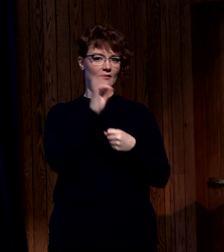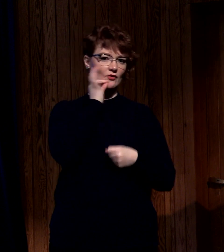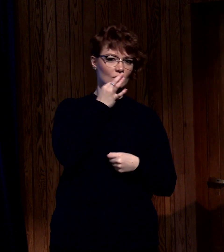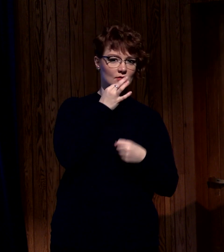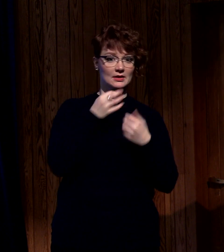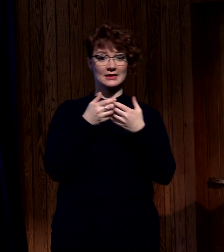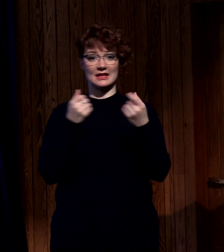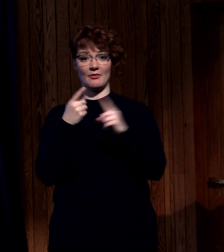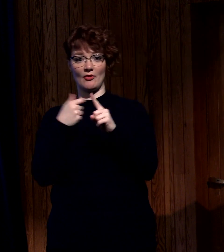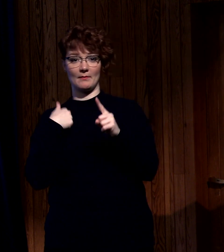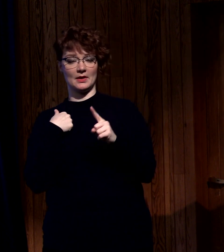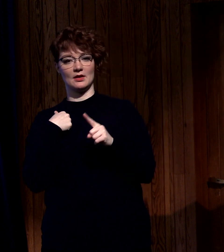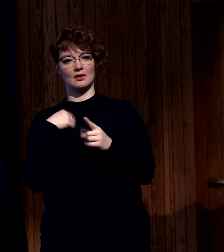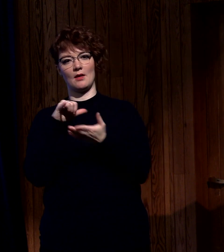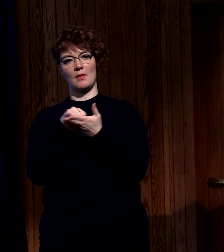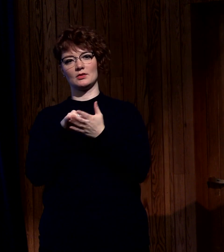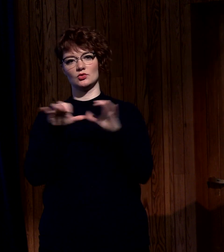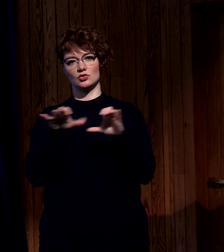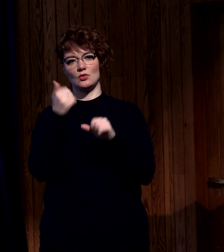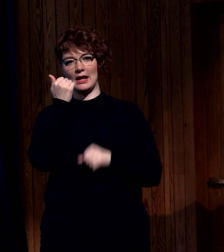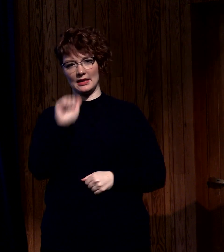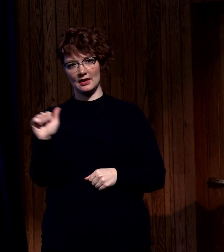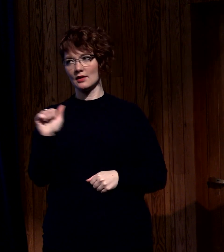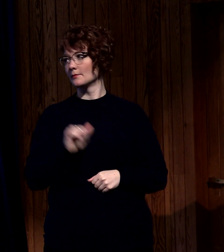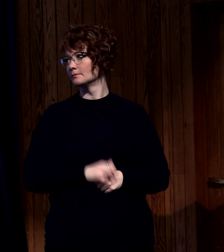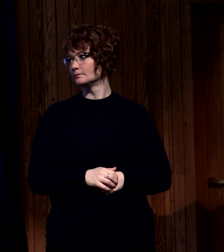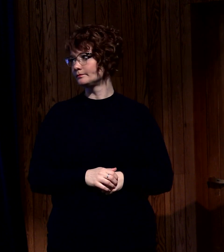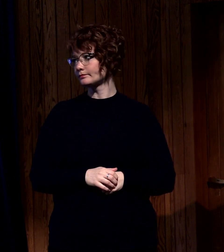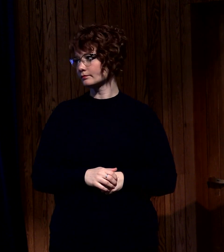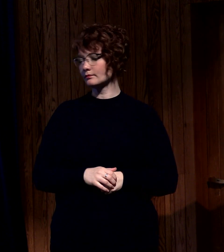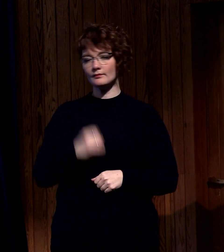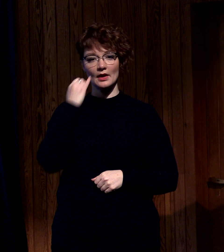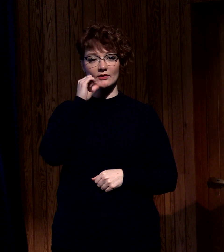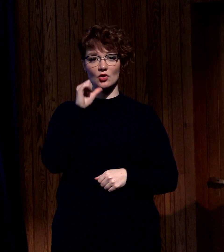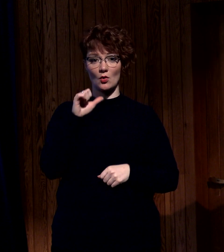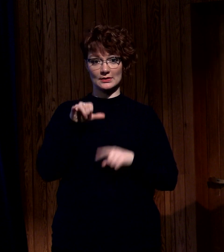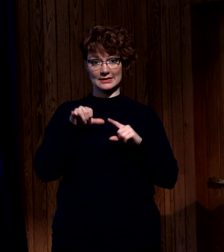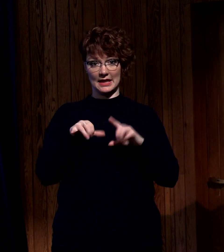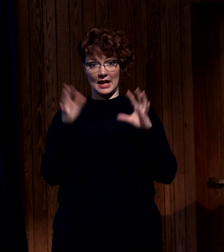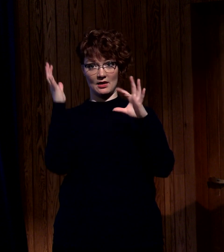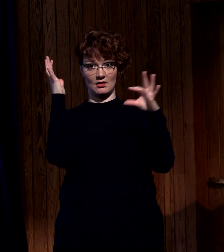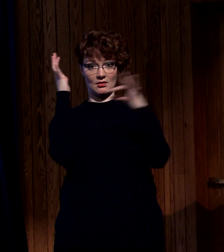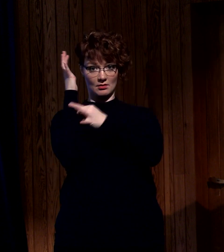do nothing. If you do not remain in me you are like a branch